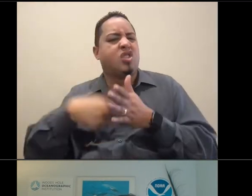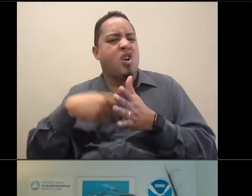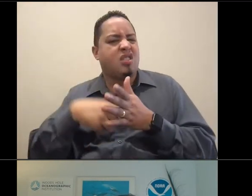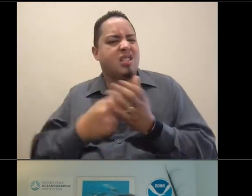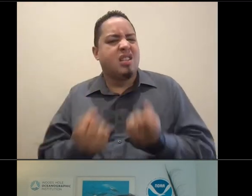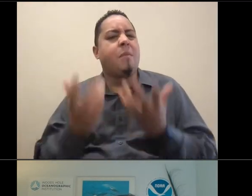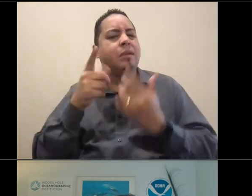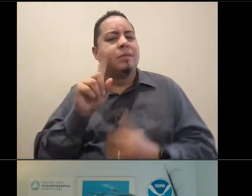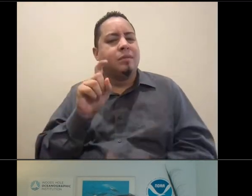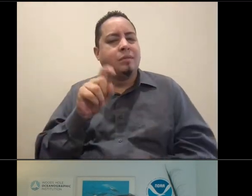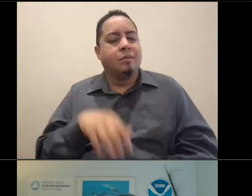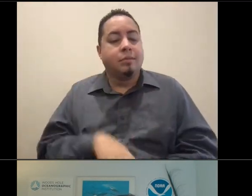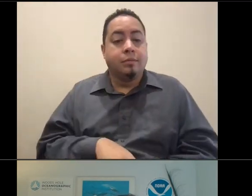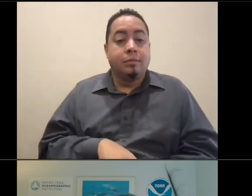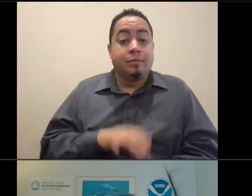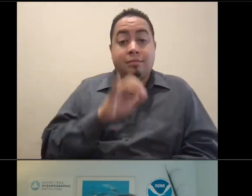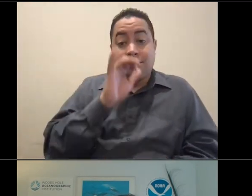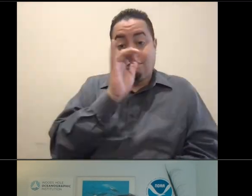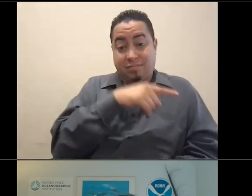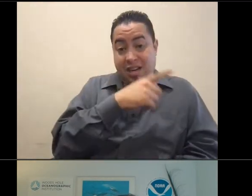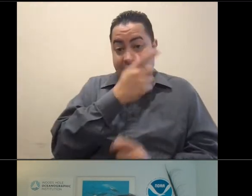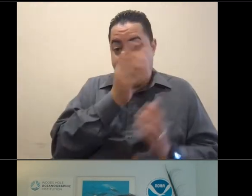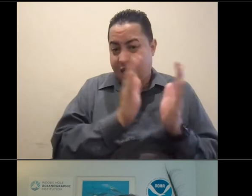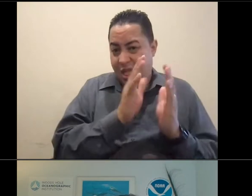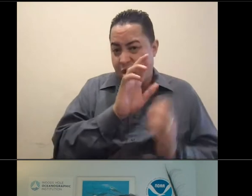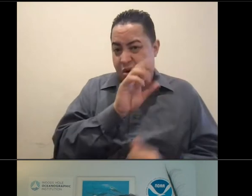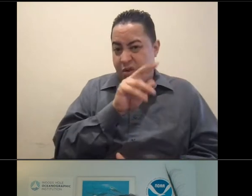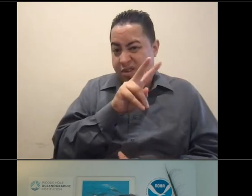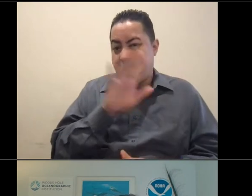So this little ROV here was about $10,000.